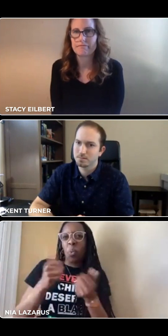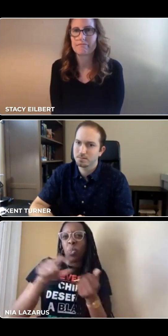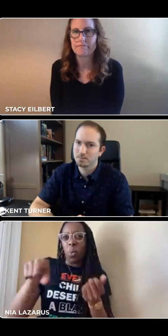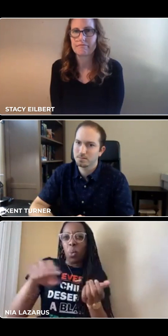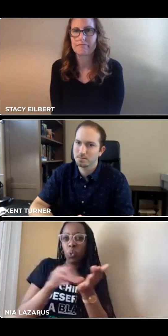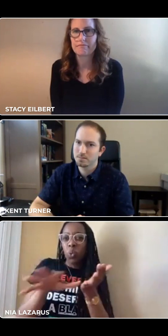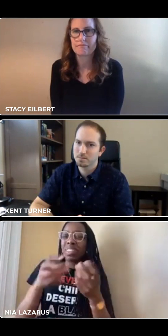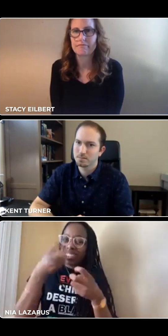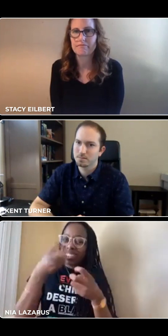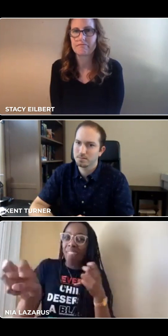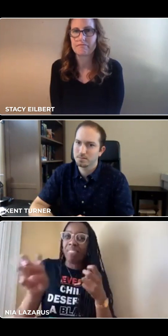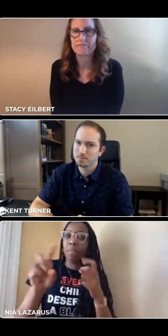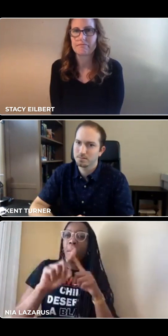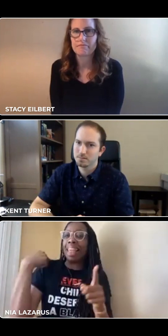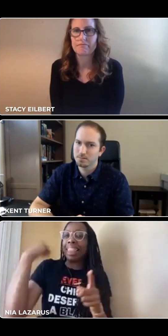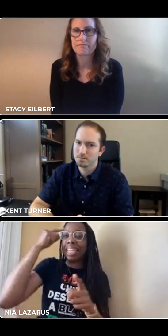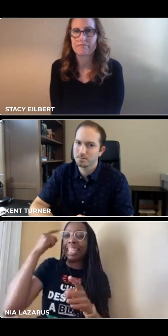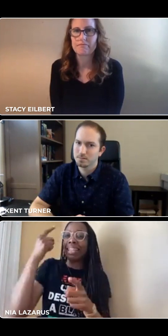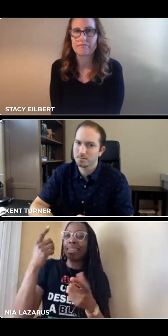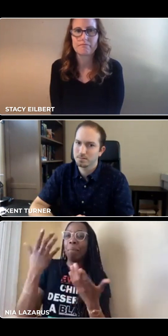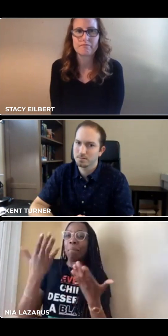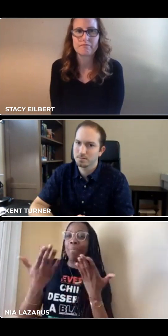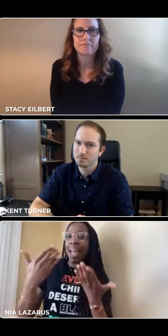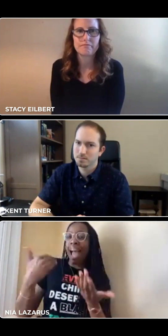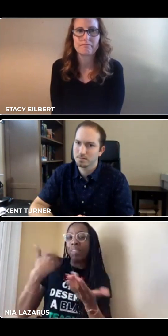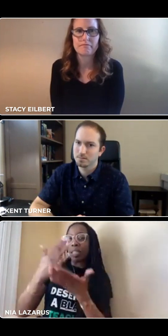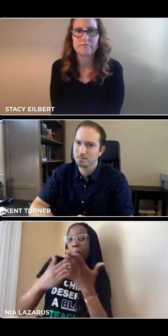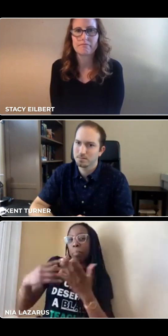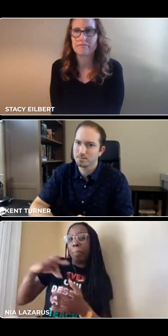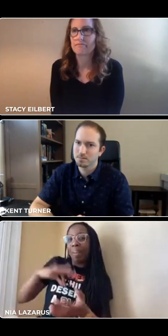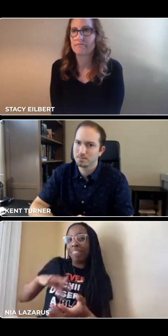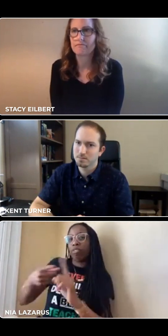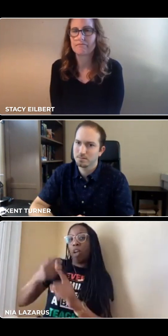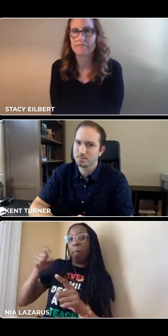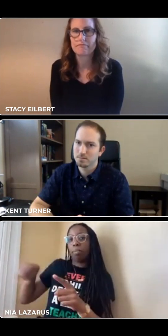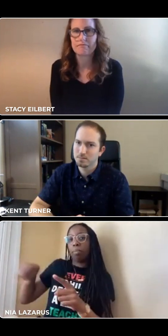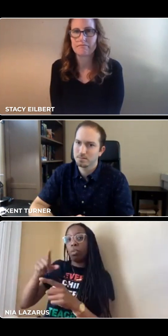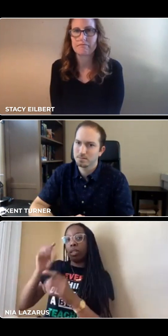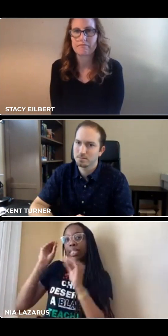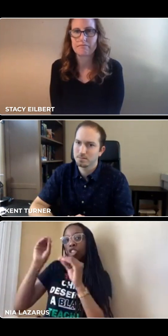So, seeing that and understanding that with those students it is particularly tough, but